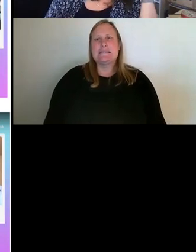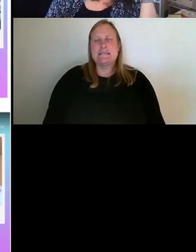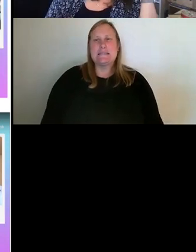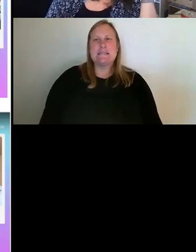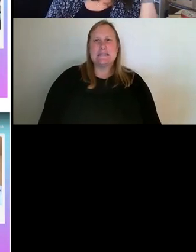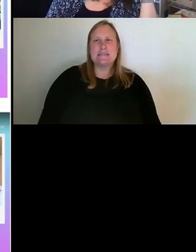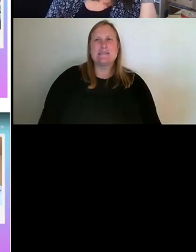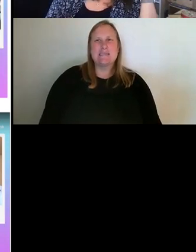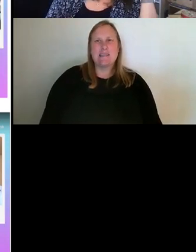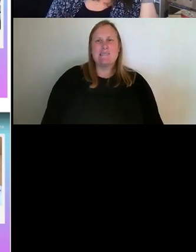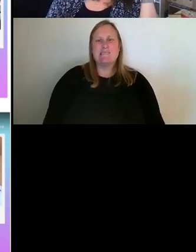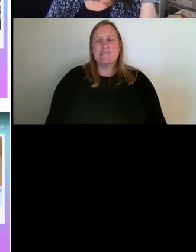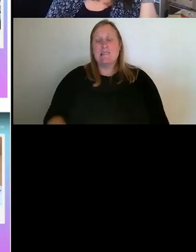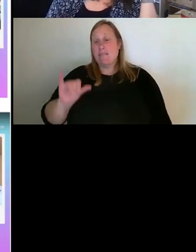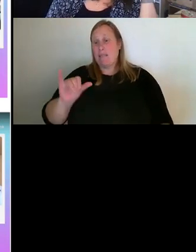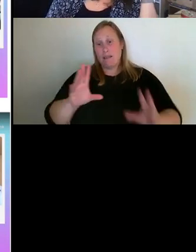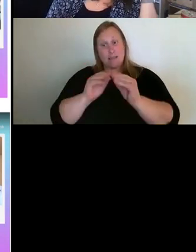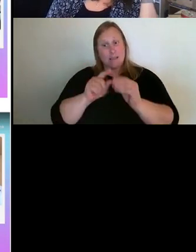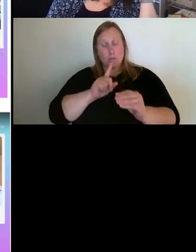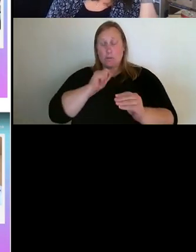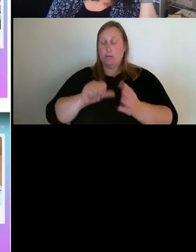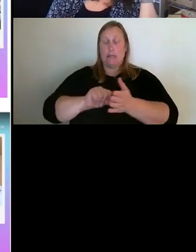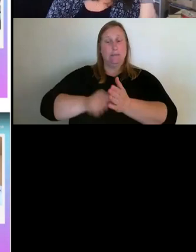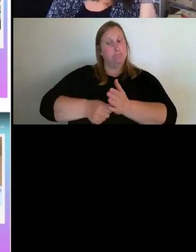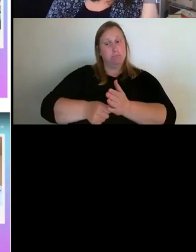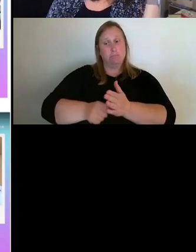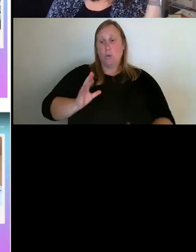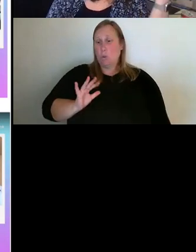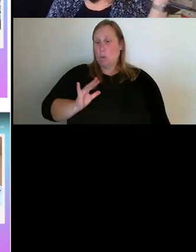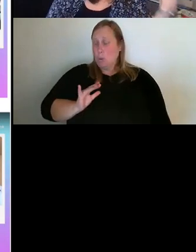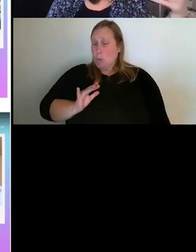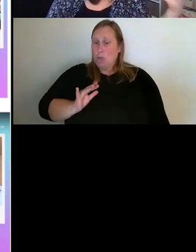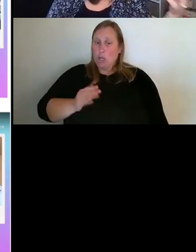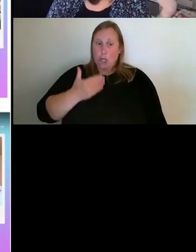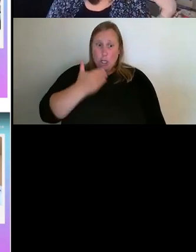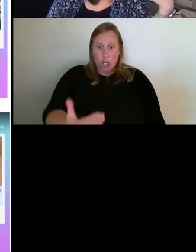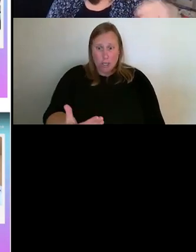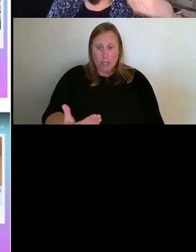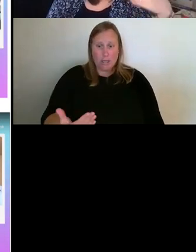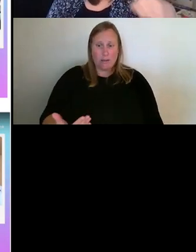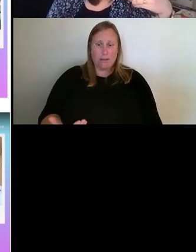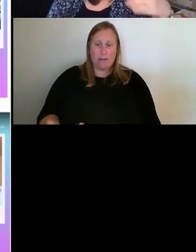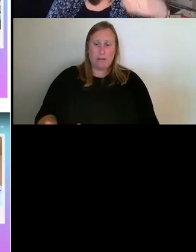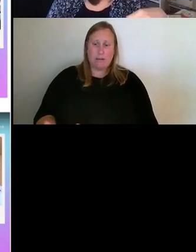His session was profound. It was incredibly meaningful. I will not talk today about what the content